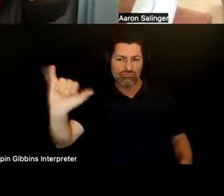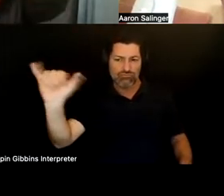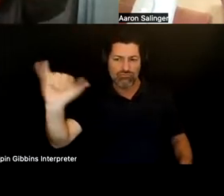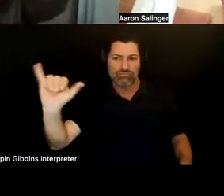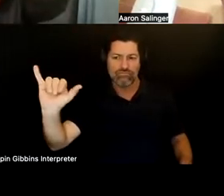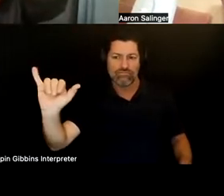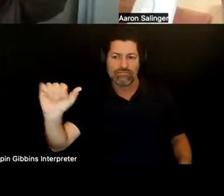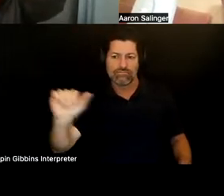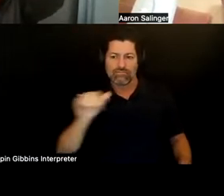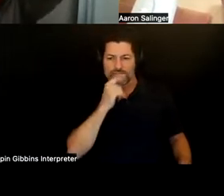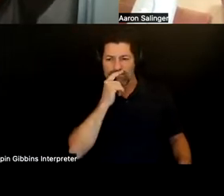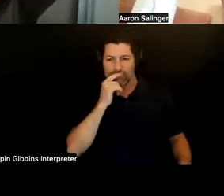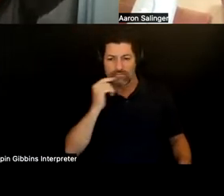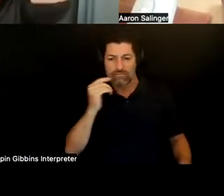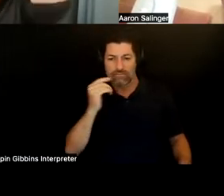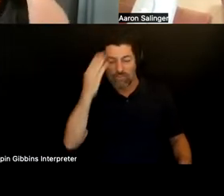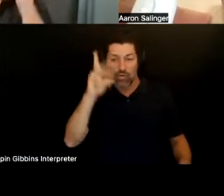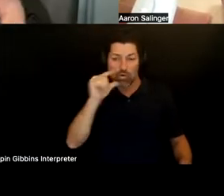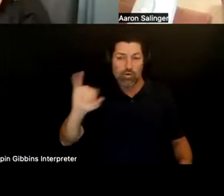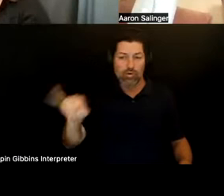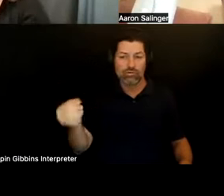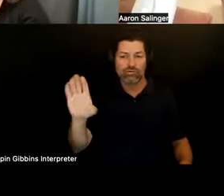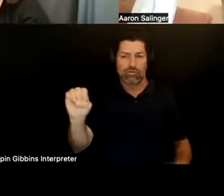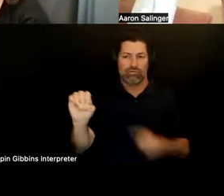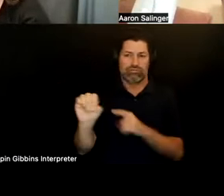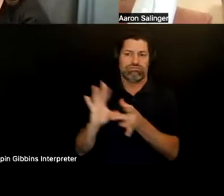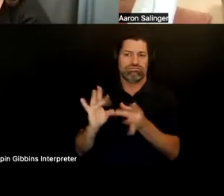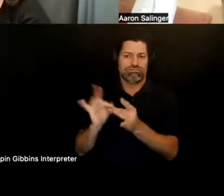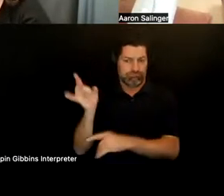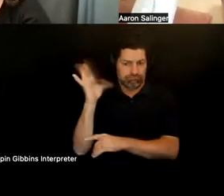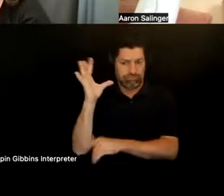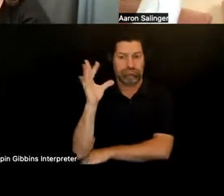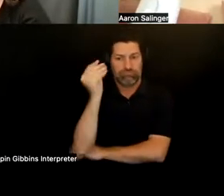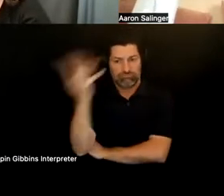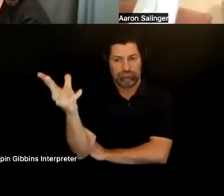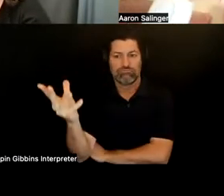19:58:17 mean if you don't know anything about Job talk about a problematic story, Holy cow!